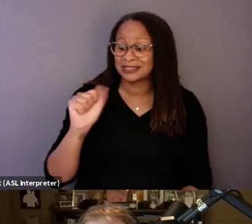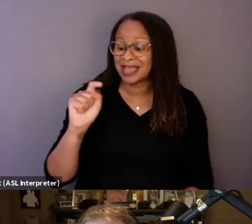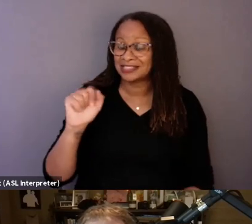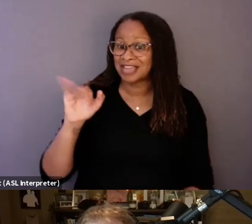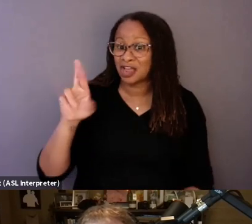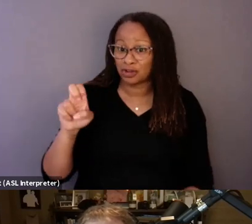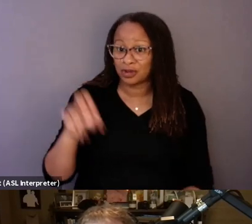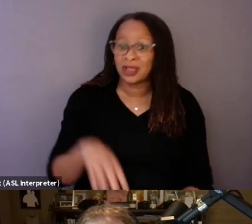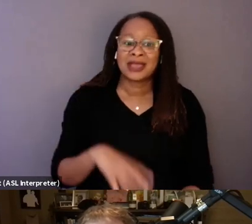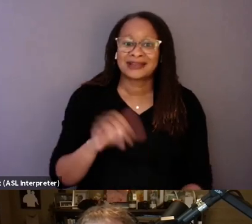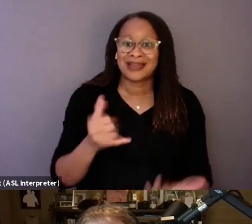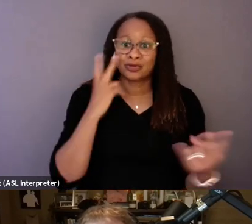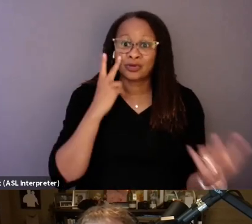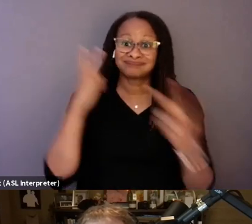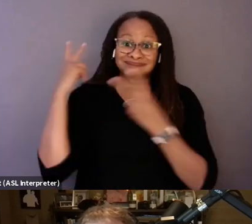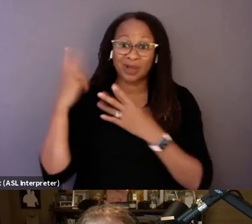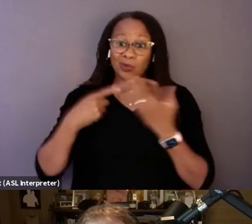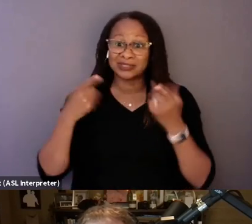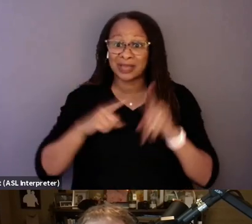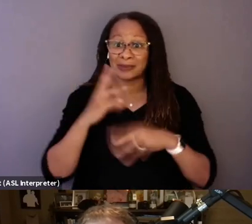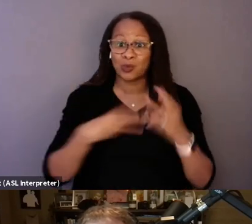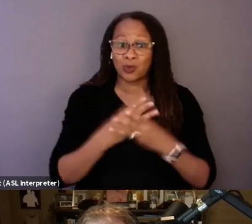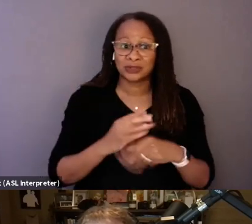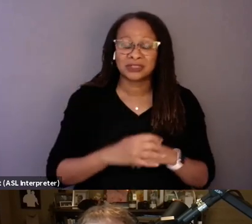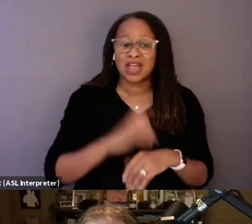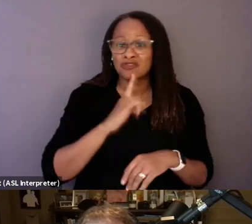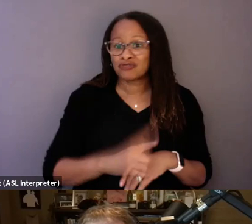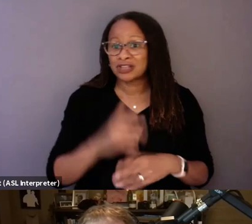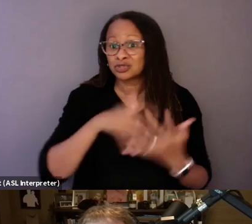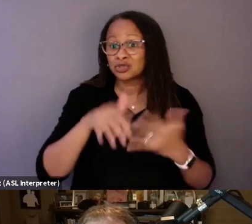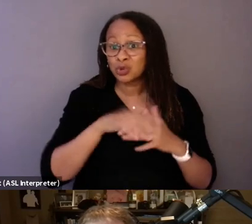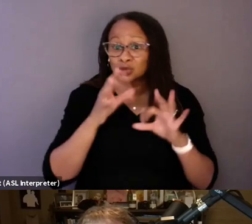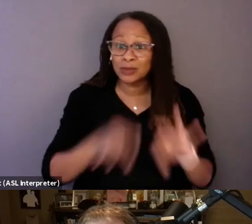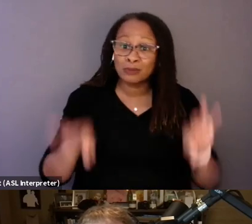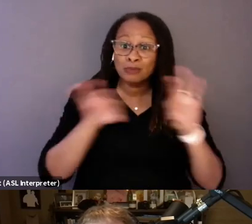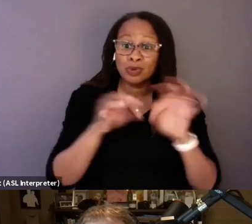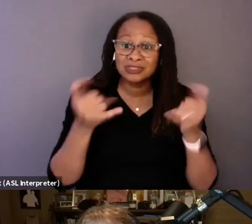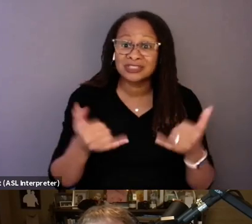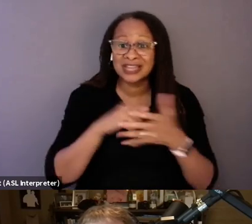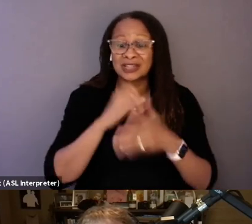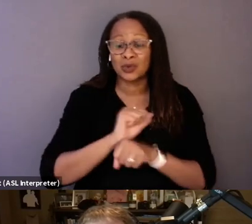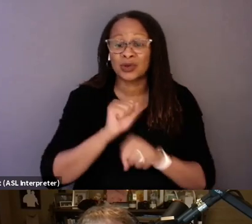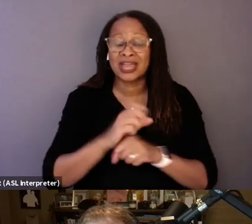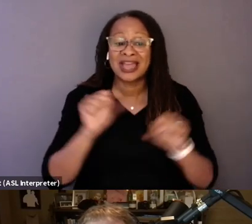You're reflecting back what's happening in the world and there's real social importance in that world. And you can learn a lot about the culture